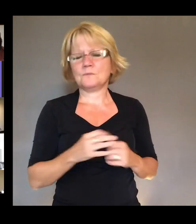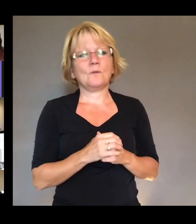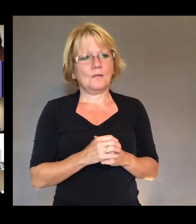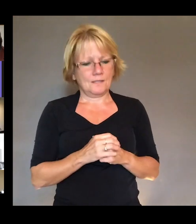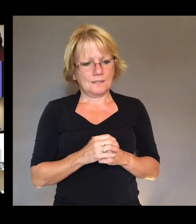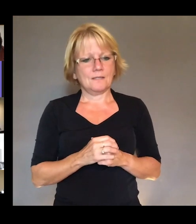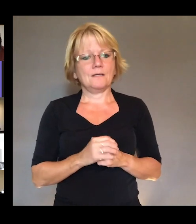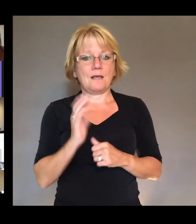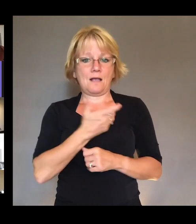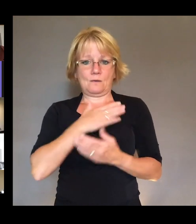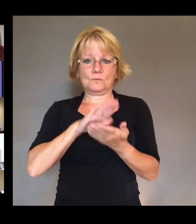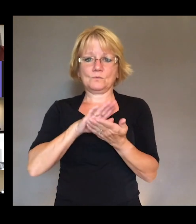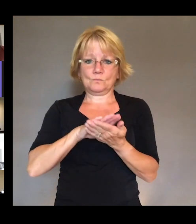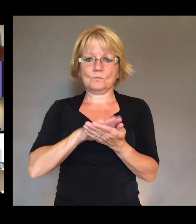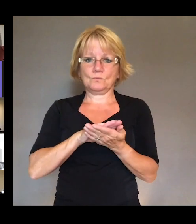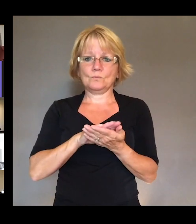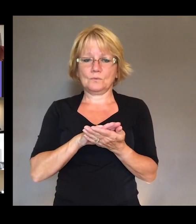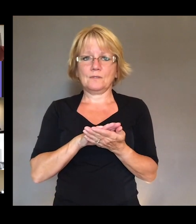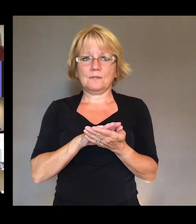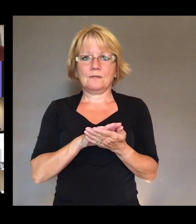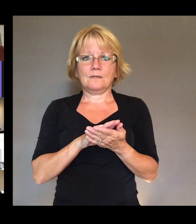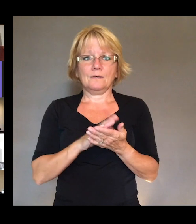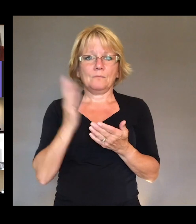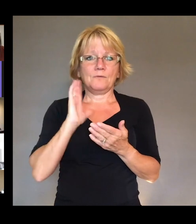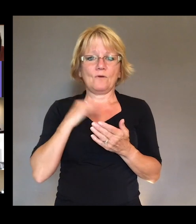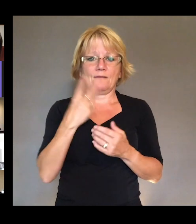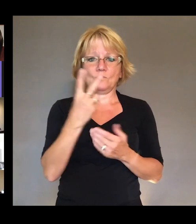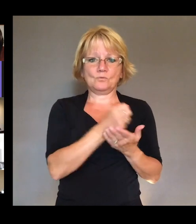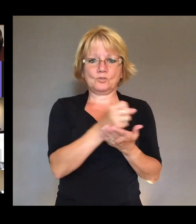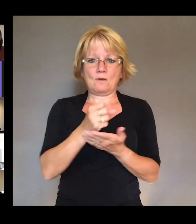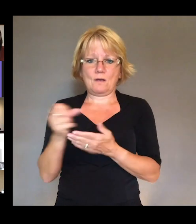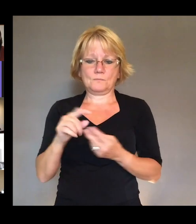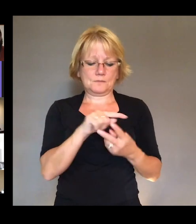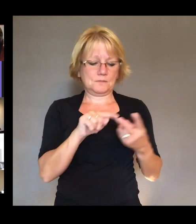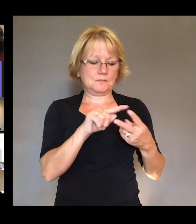We can touch on that. So at our specific school, they're closing down two shops